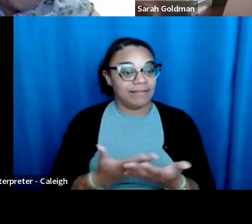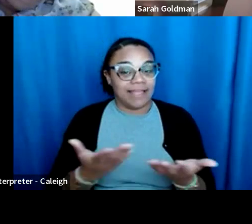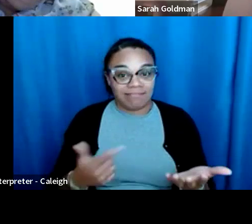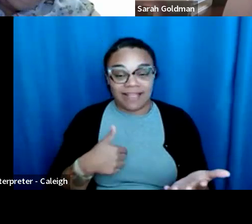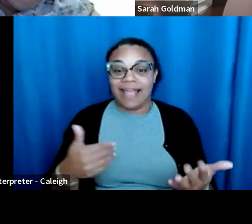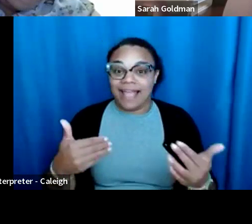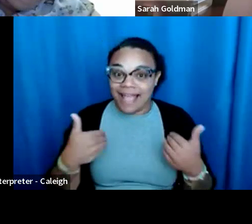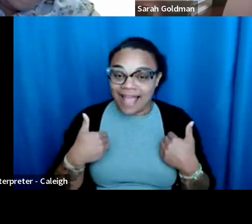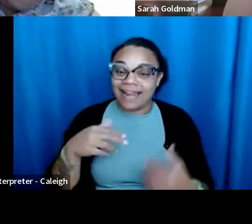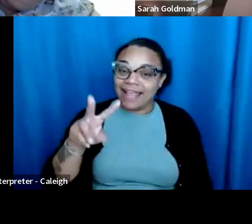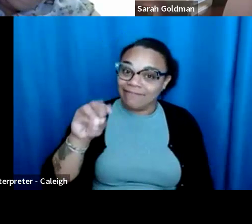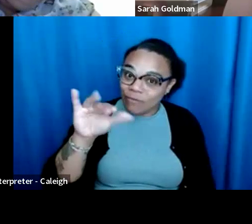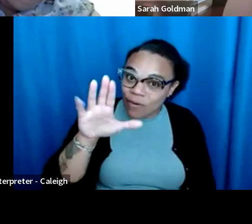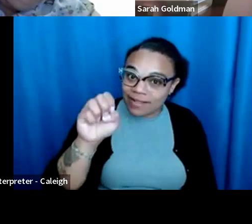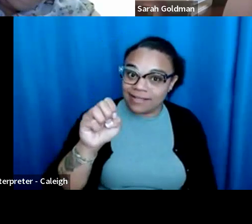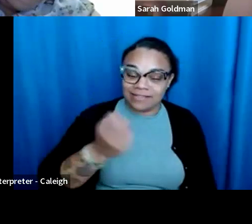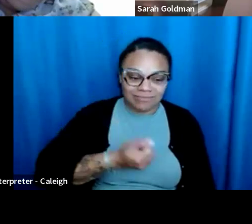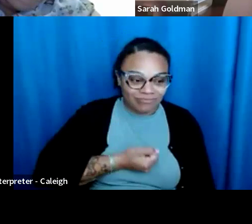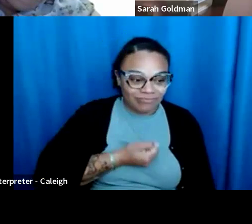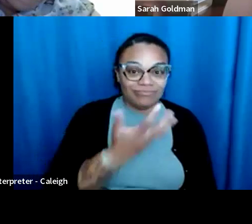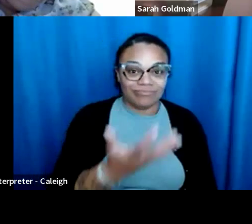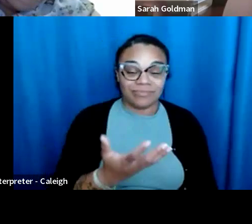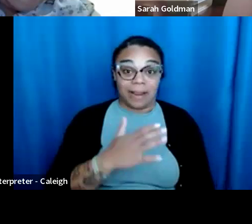that that voice mattered to somebody,